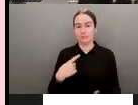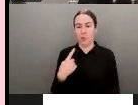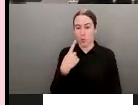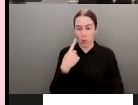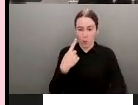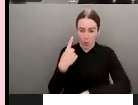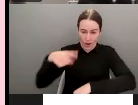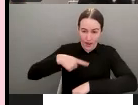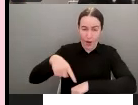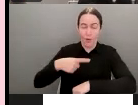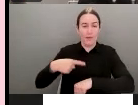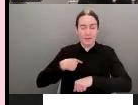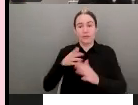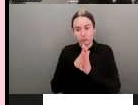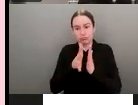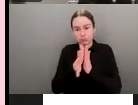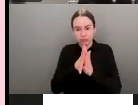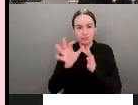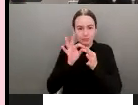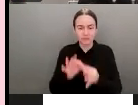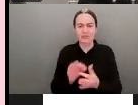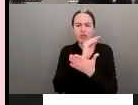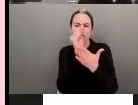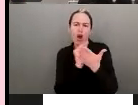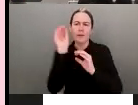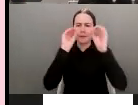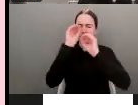But just to mention, all the transitions